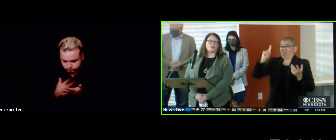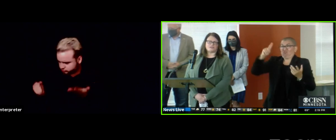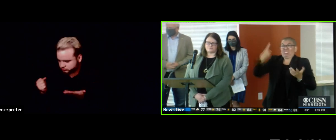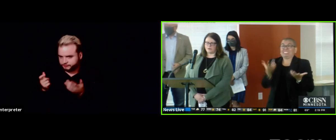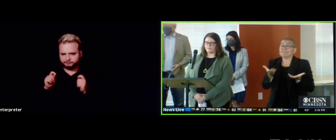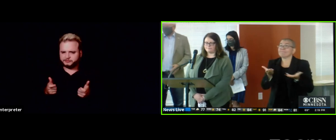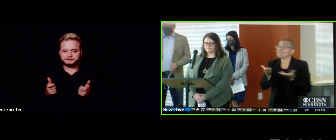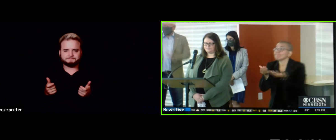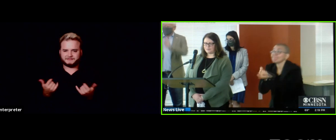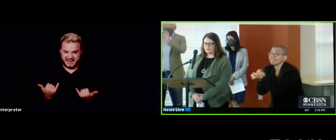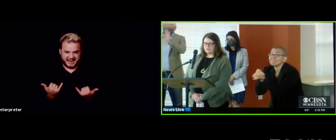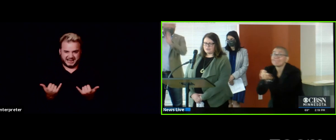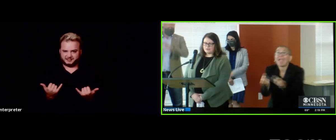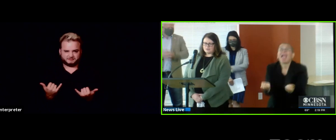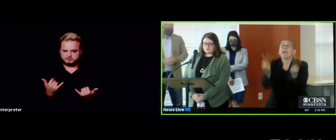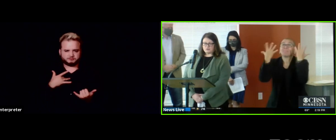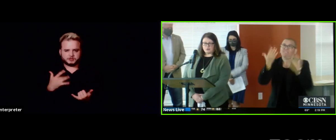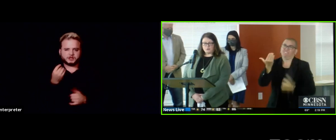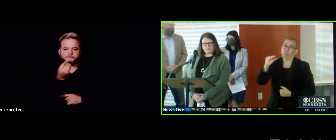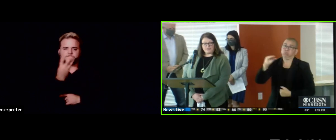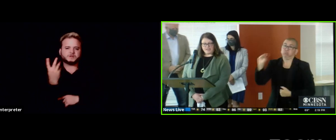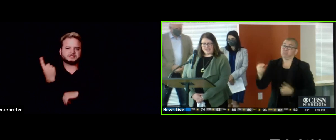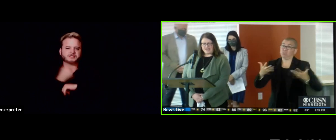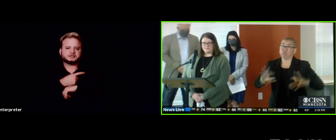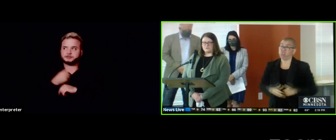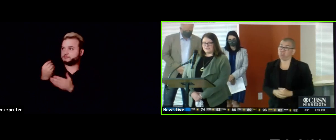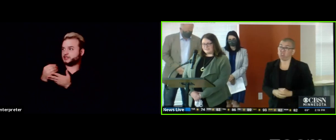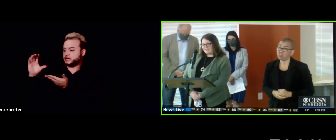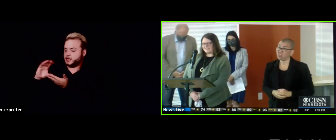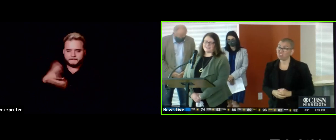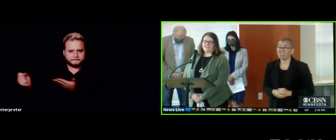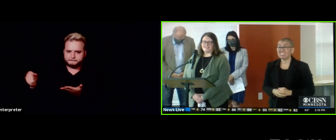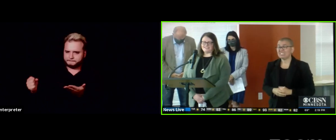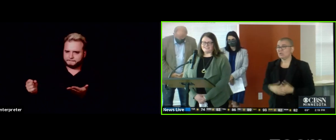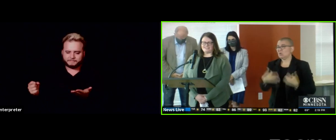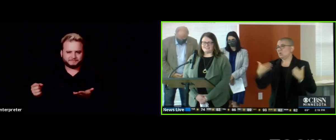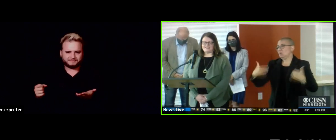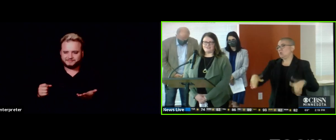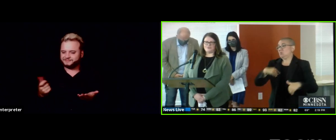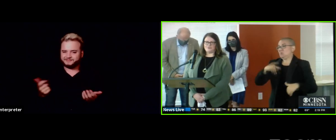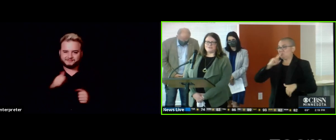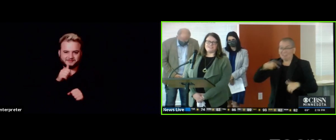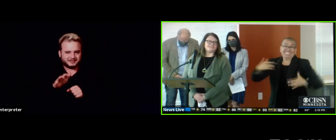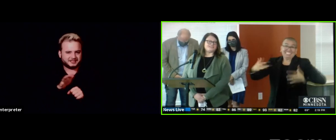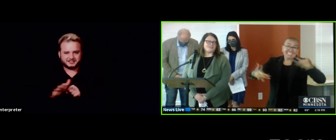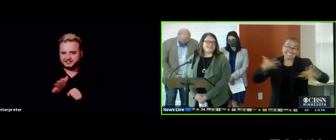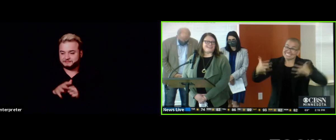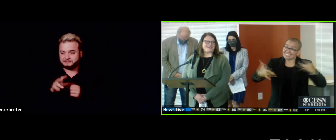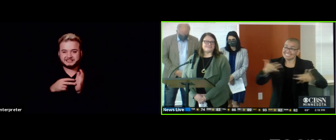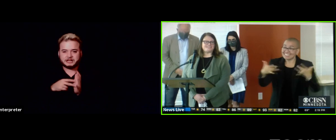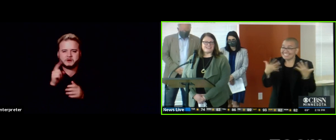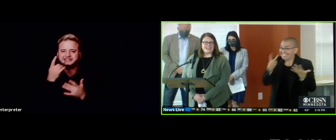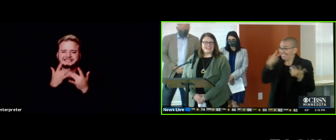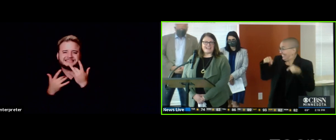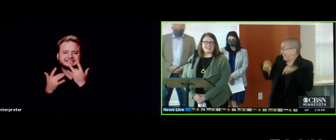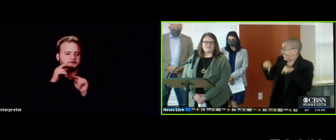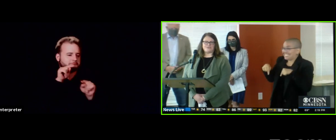us for help. So with that I'm really excited to see this funding announced today and ready